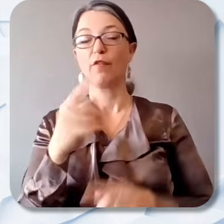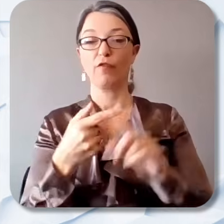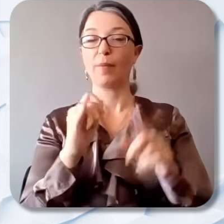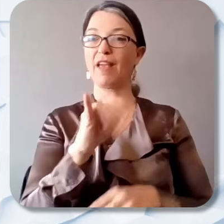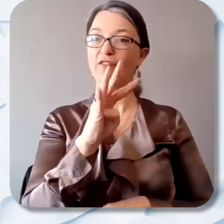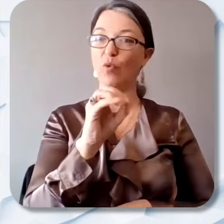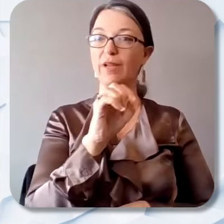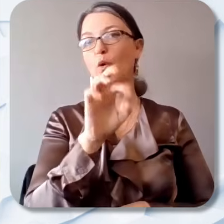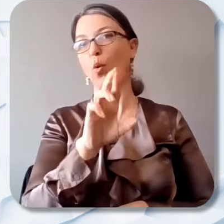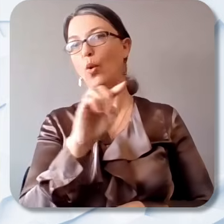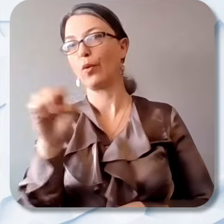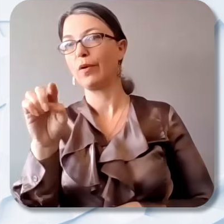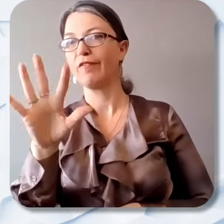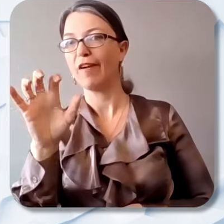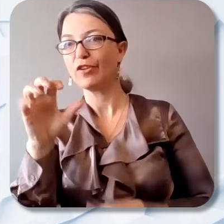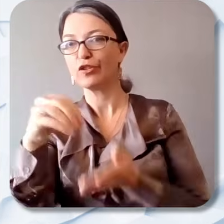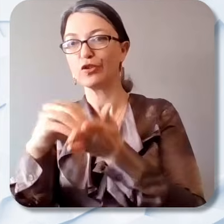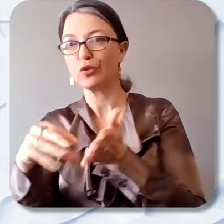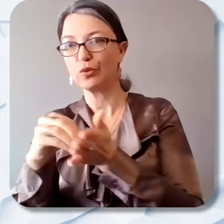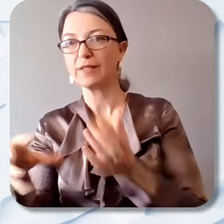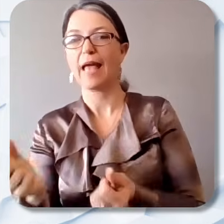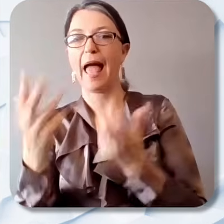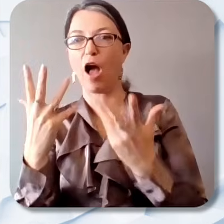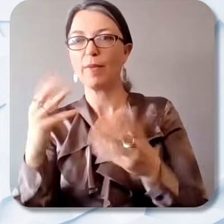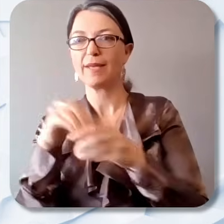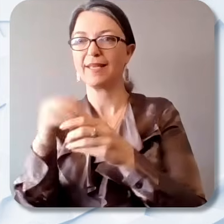you how many fall into each category.